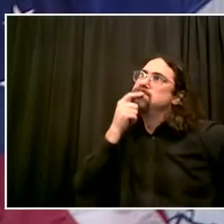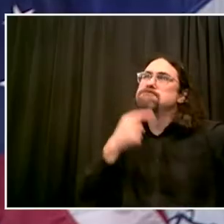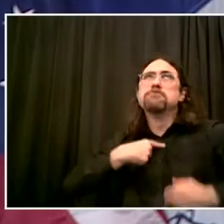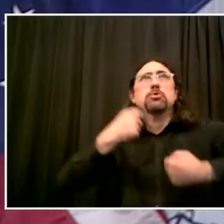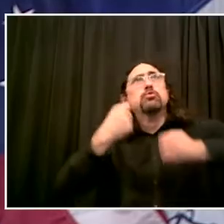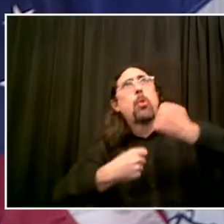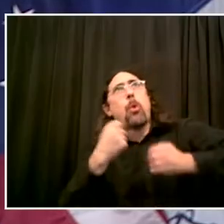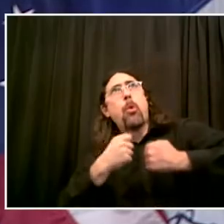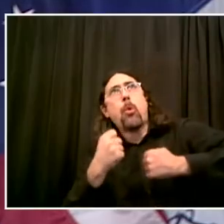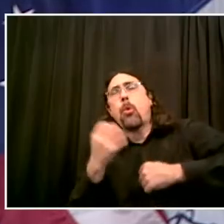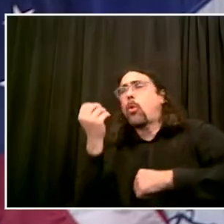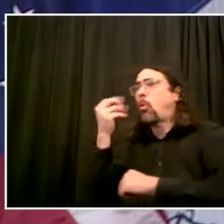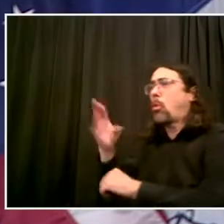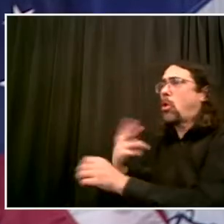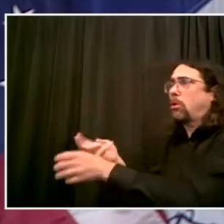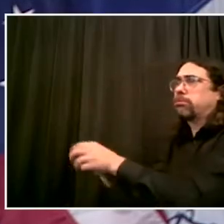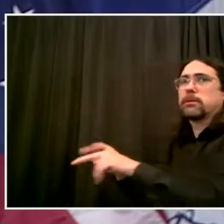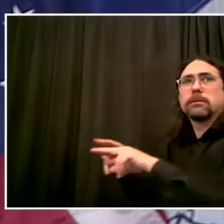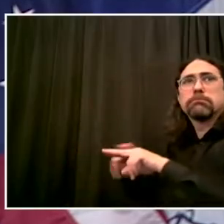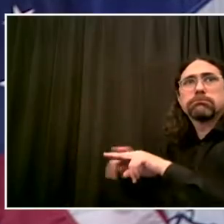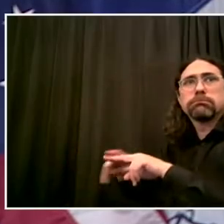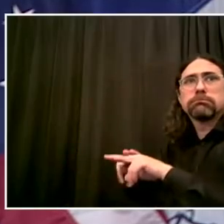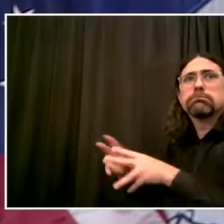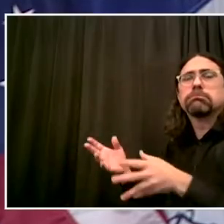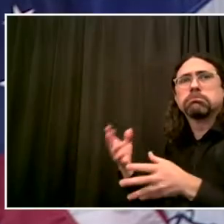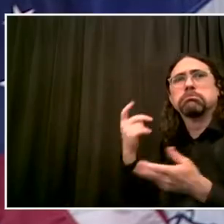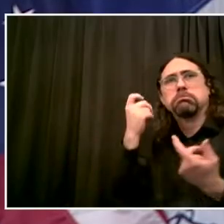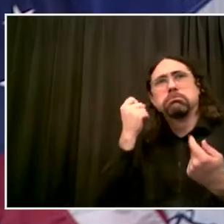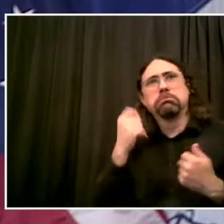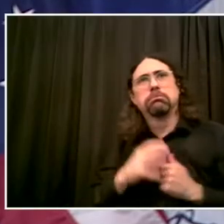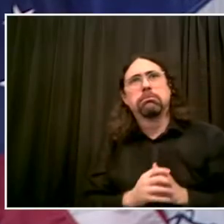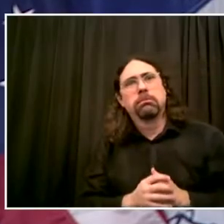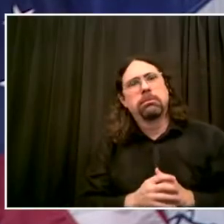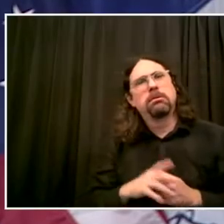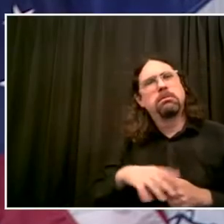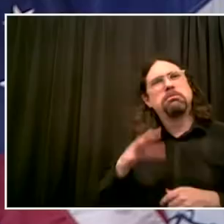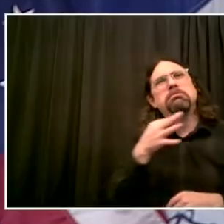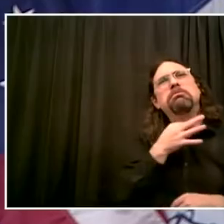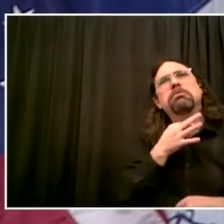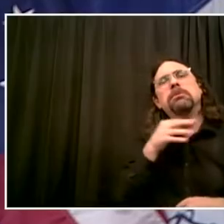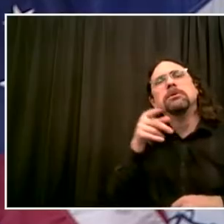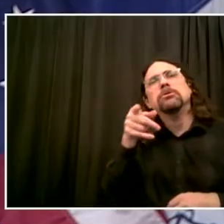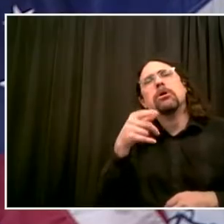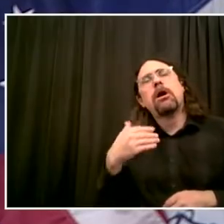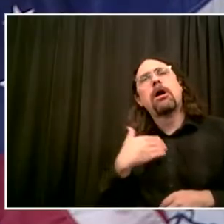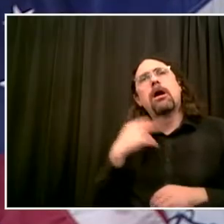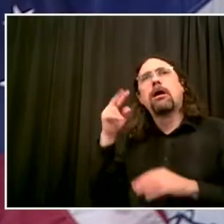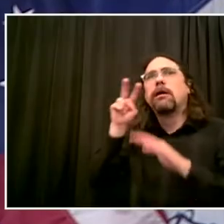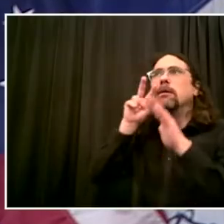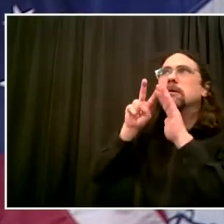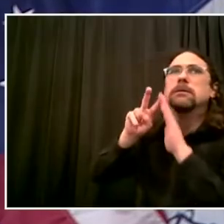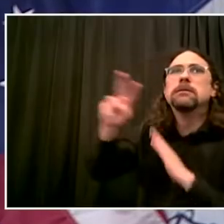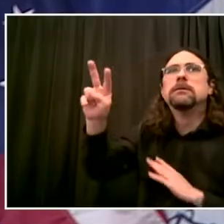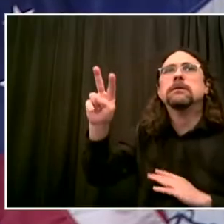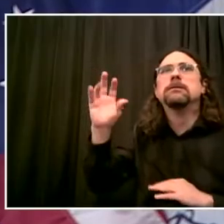THERE ANY KIND